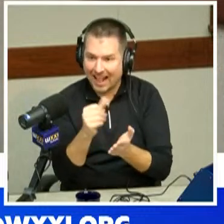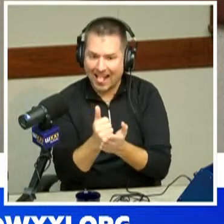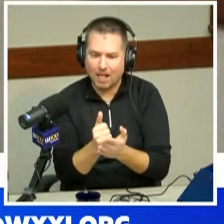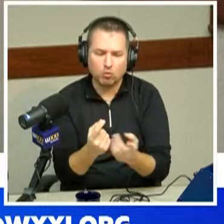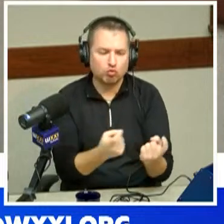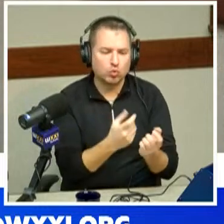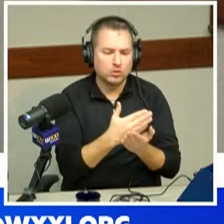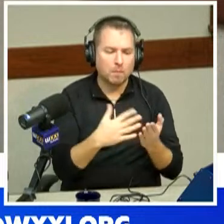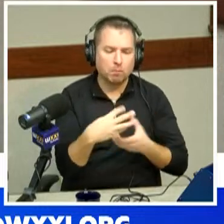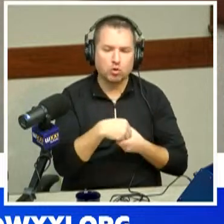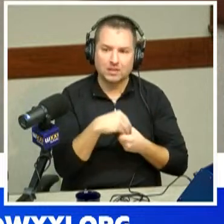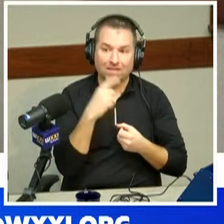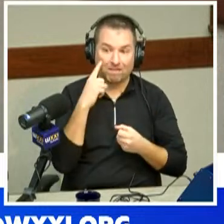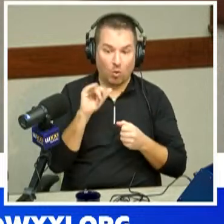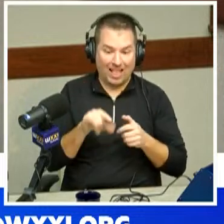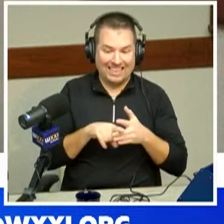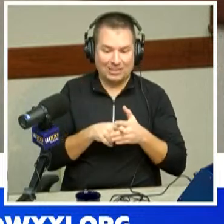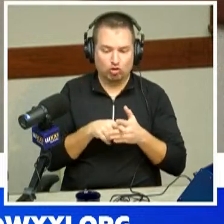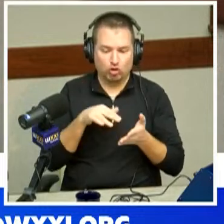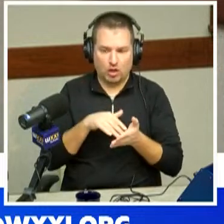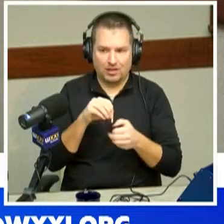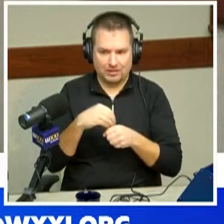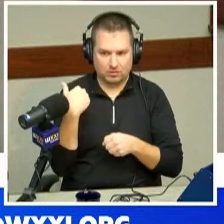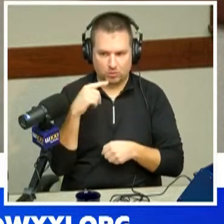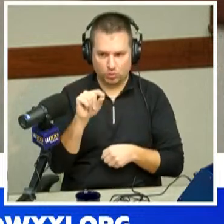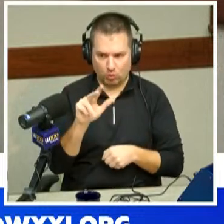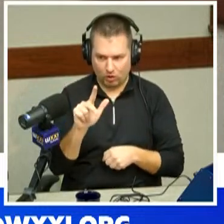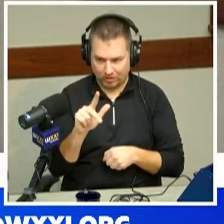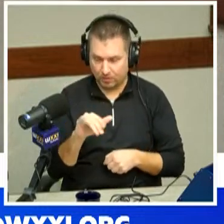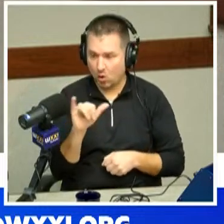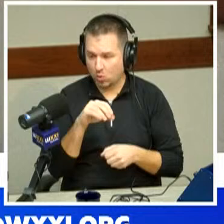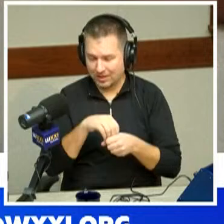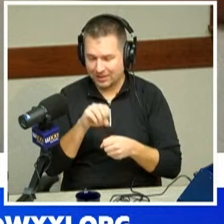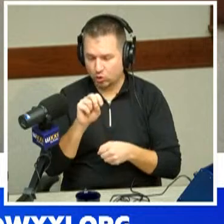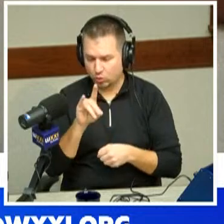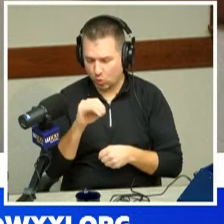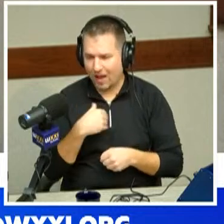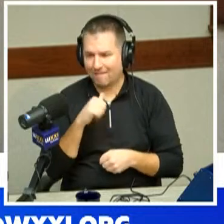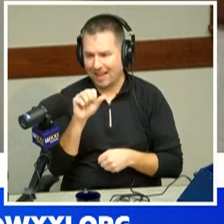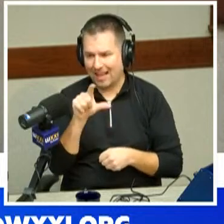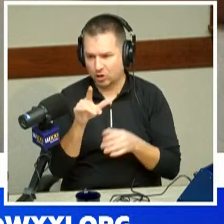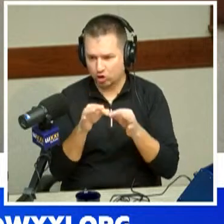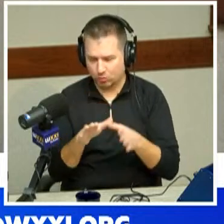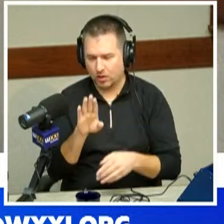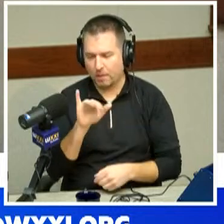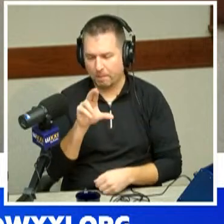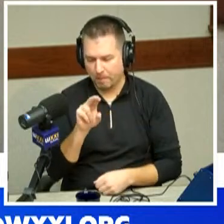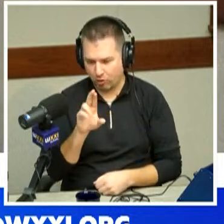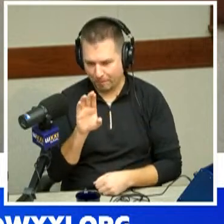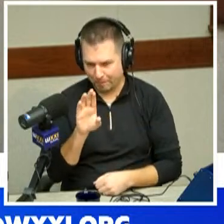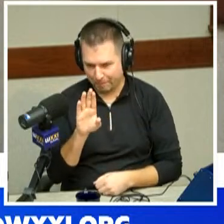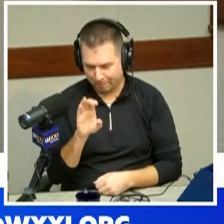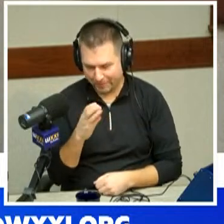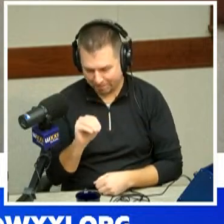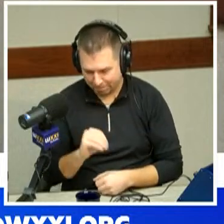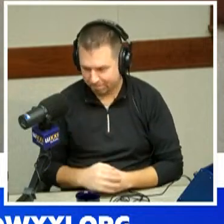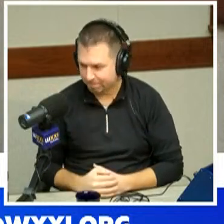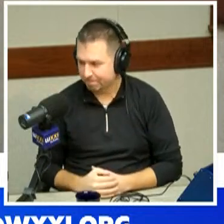interview study in 2023 also joining us in studio is our ASL interpreter Byron beam as always we